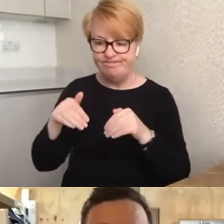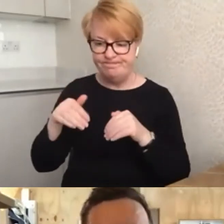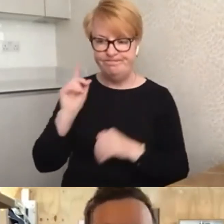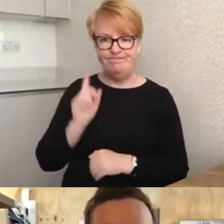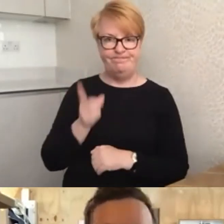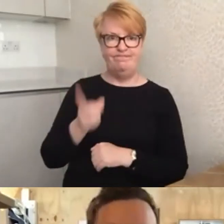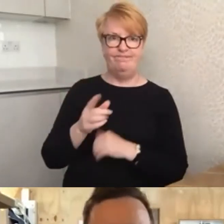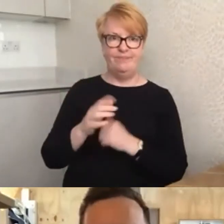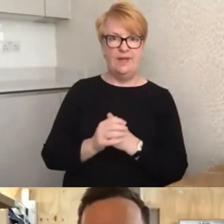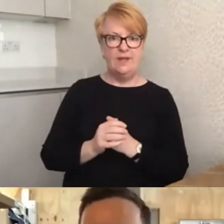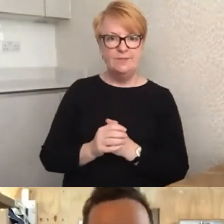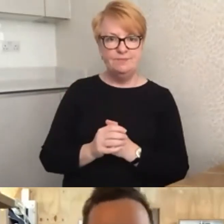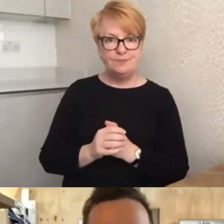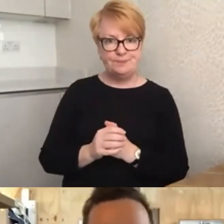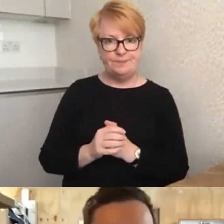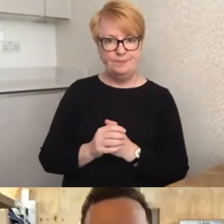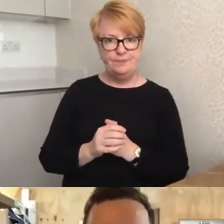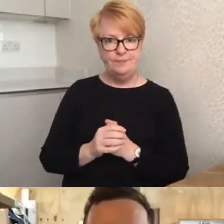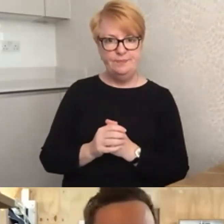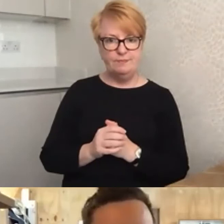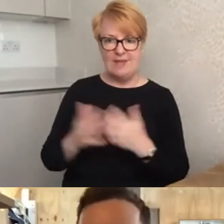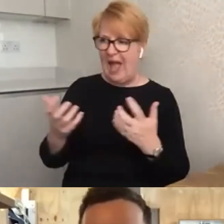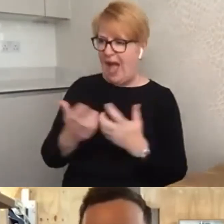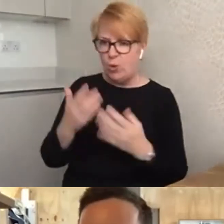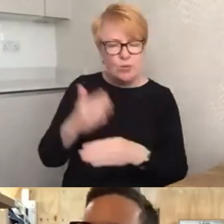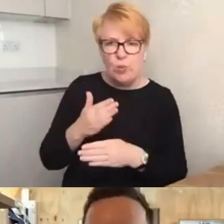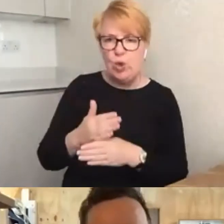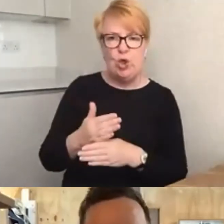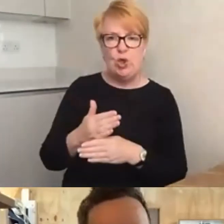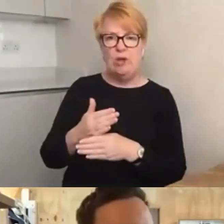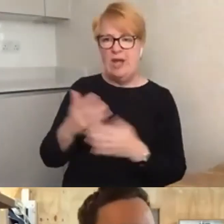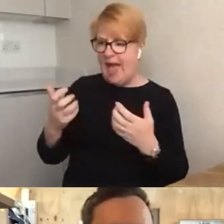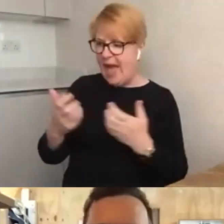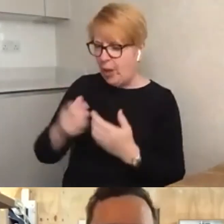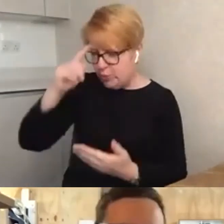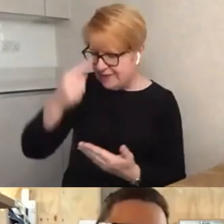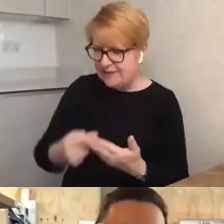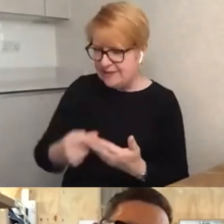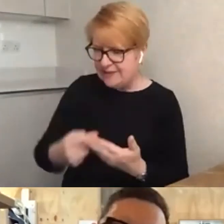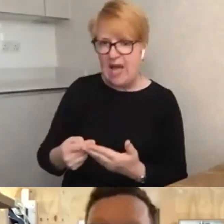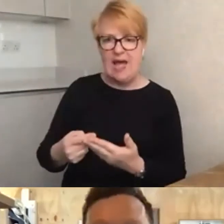how are we organised? How do we run? How do we make decisions? How do we, how do we relate to people? How do, you know what is